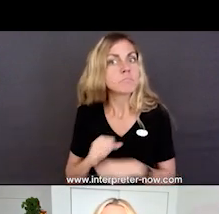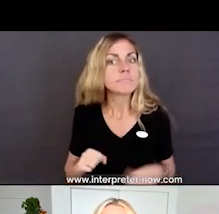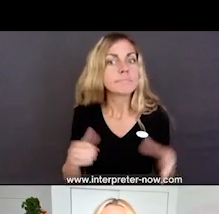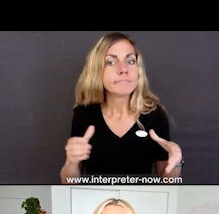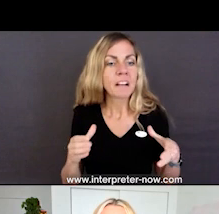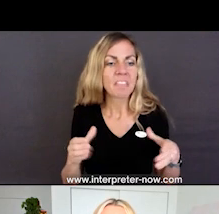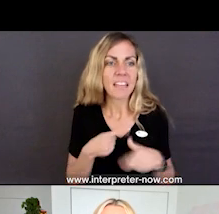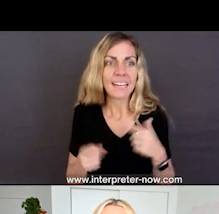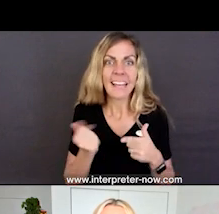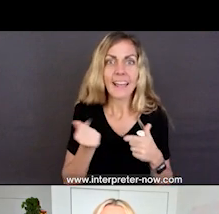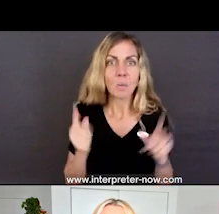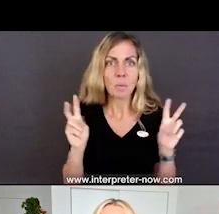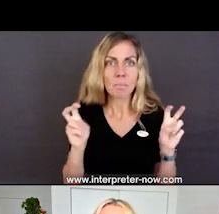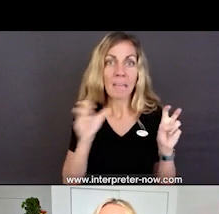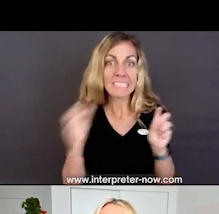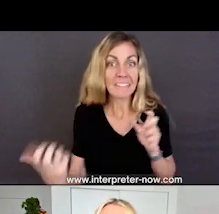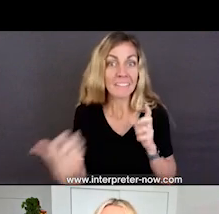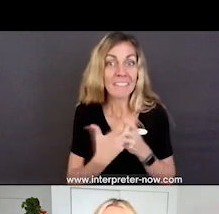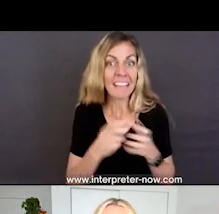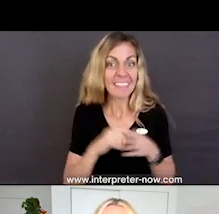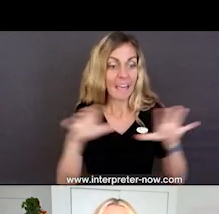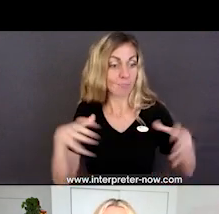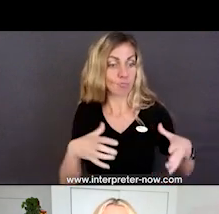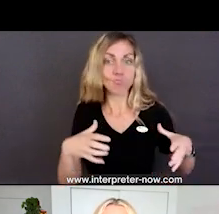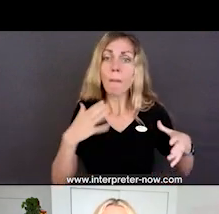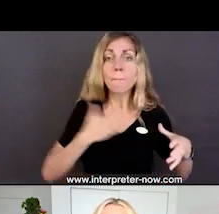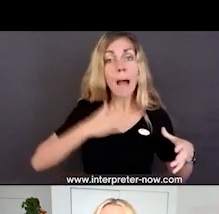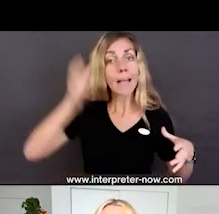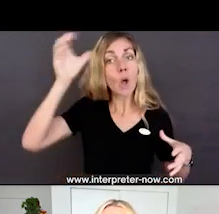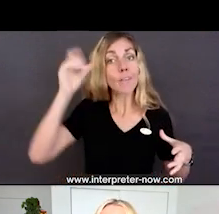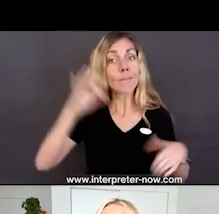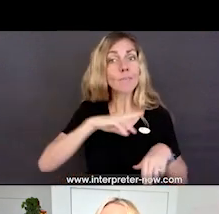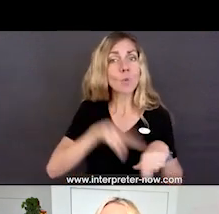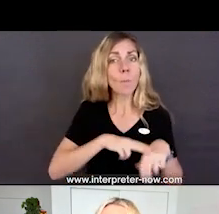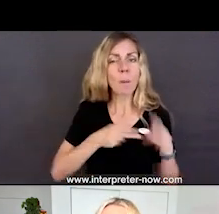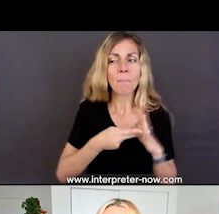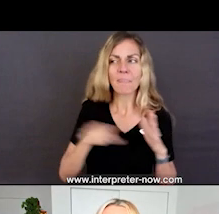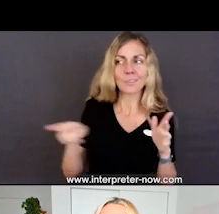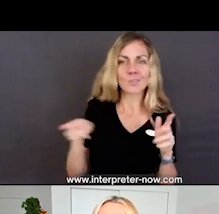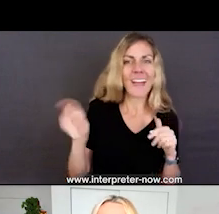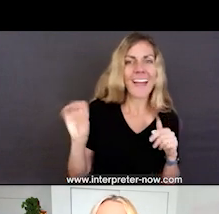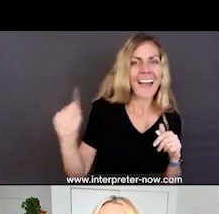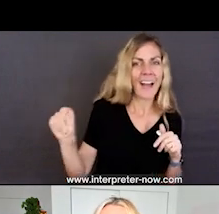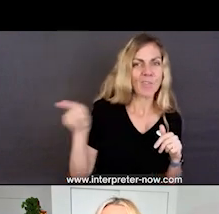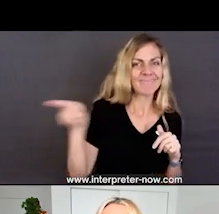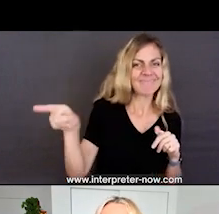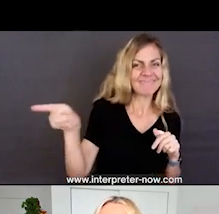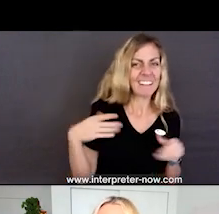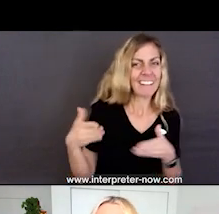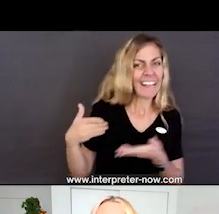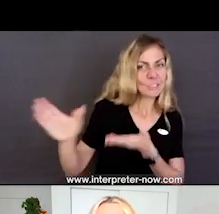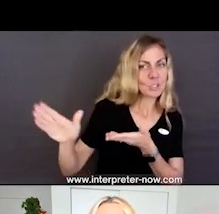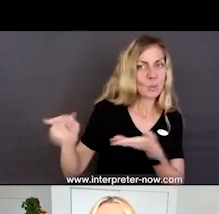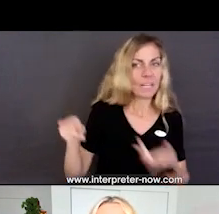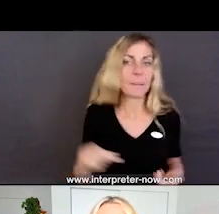And anybody who doesn't fit within that idea of normal is an outgroup, is excluded.